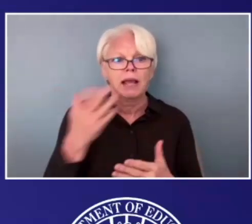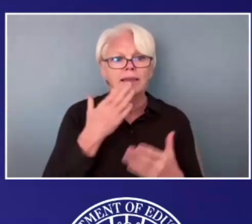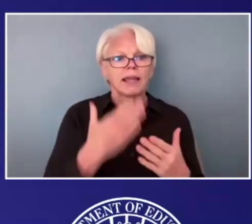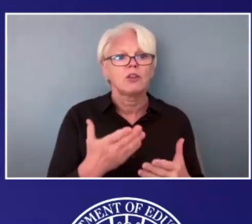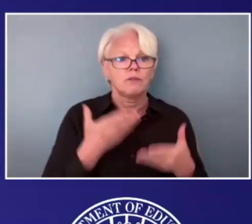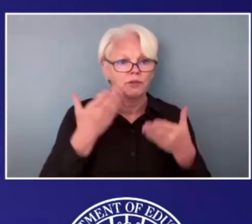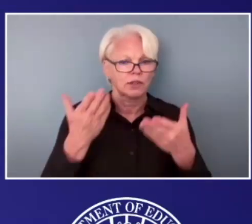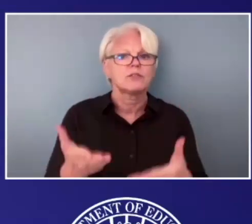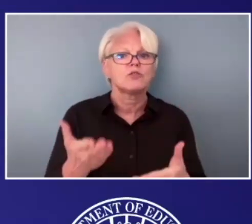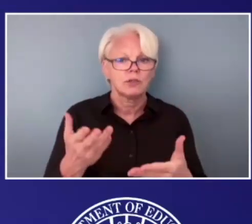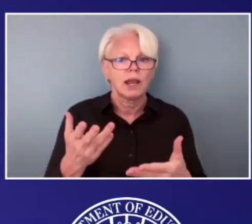back to the group.